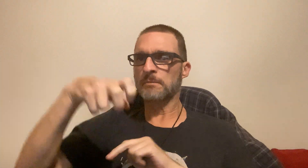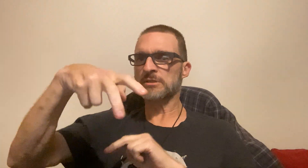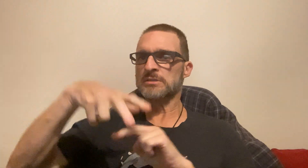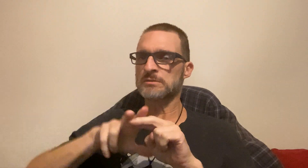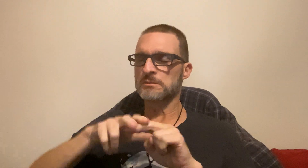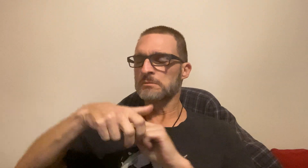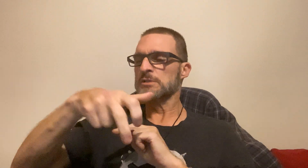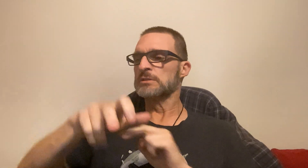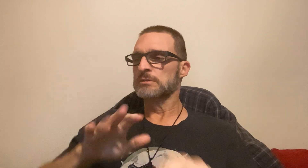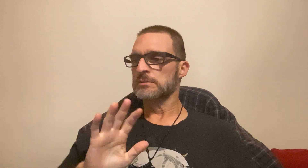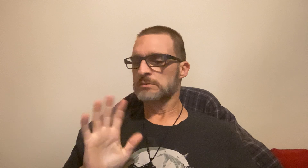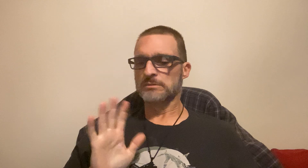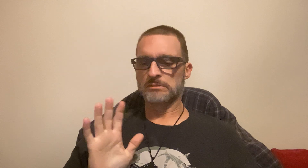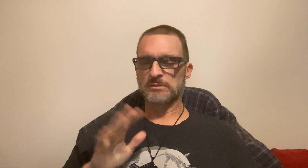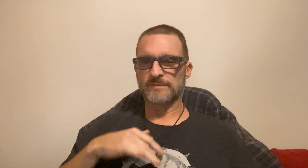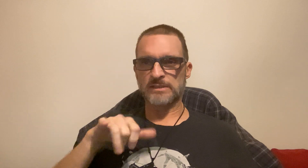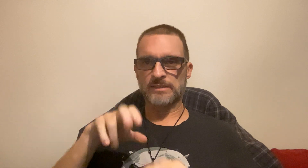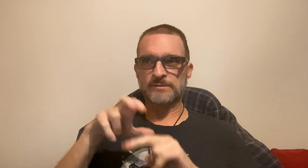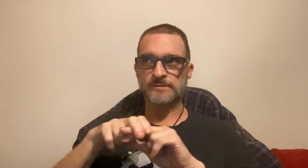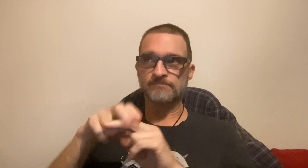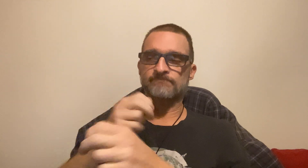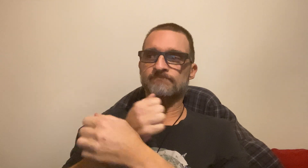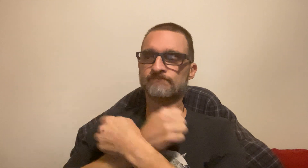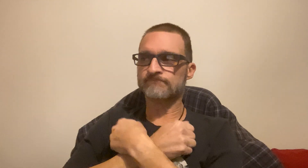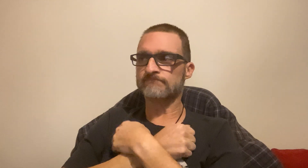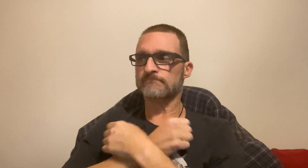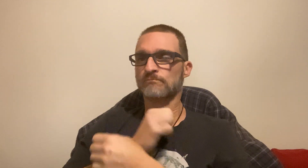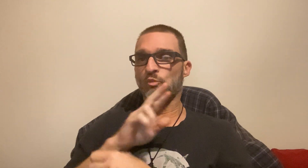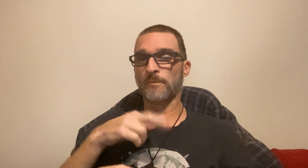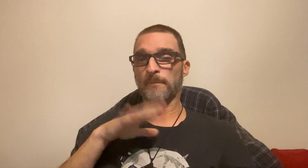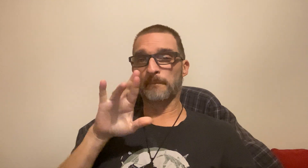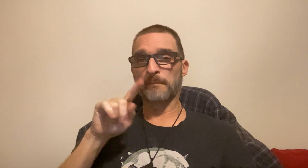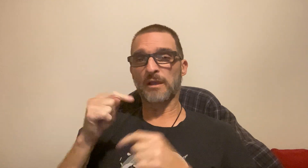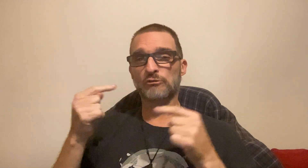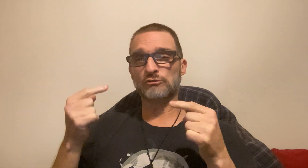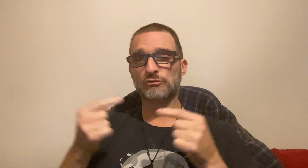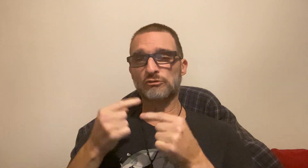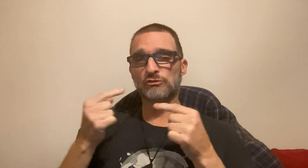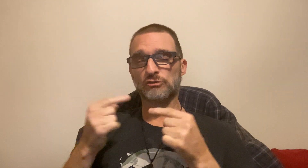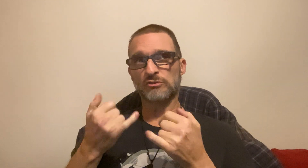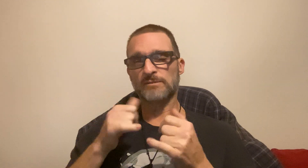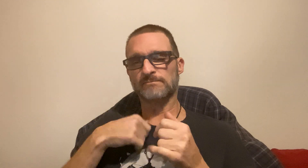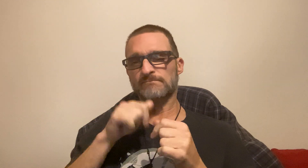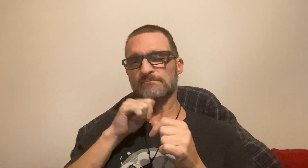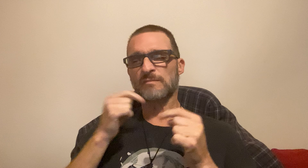I will be avoiding to do frequently sitting and standing up. Just stay seated and hug everyone. Or if my butt gets sore, like right now I'm dealing with